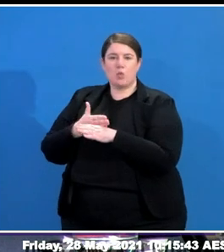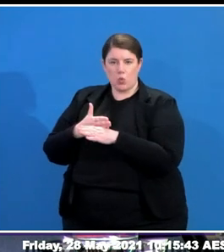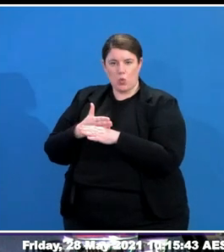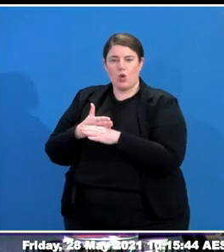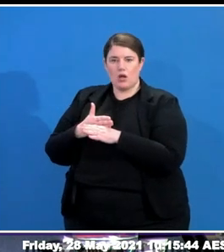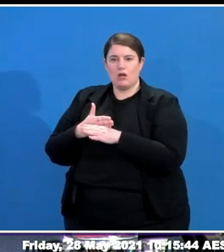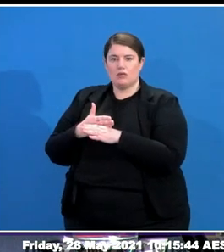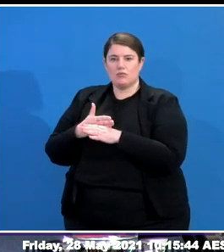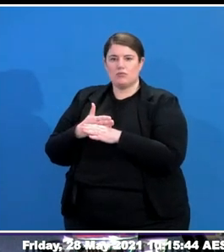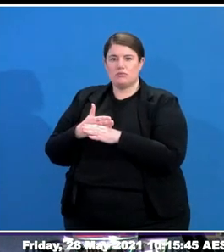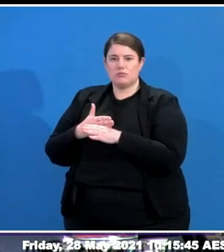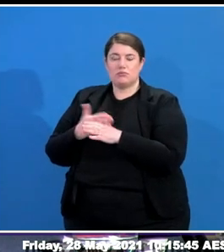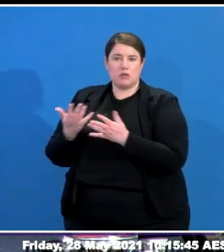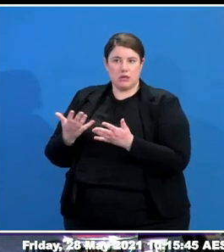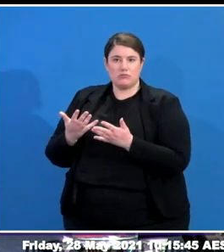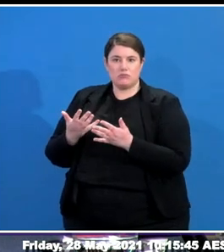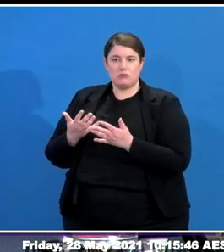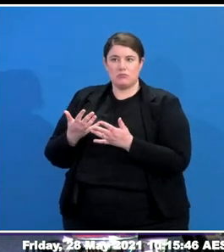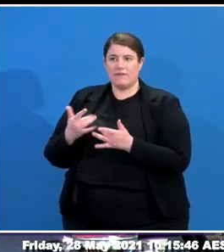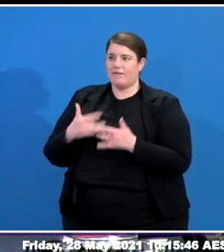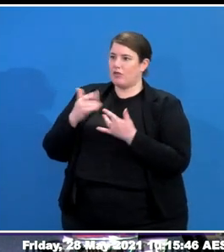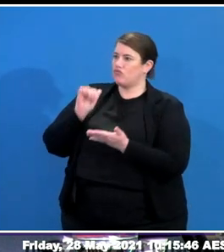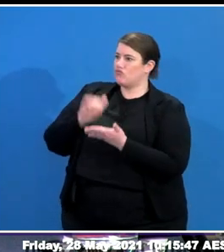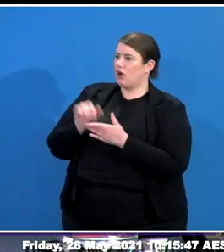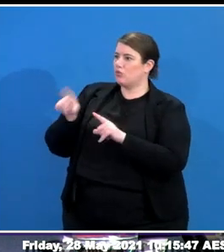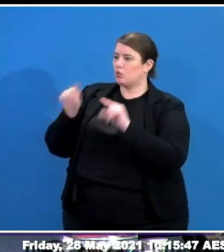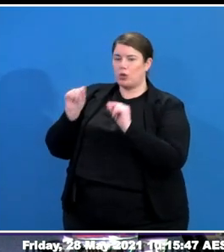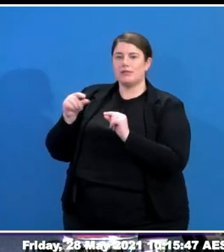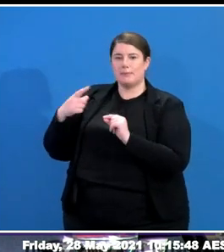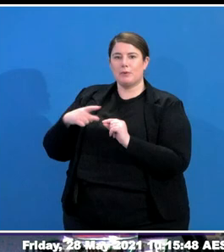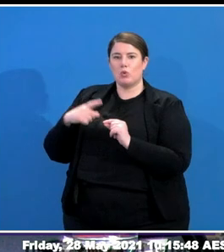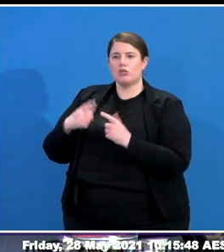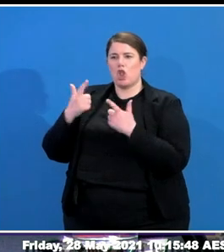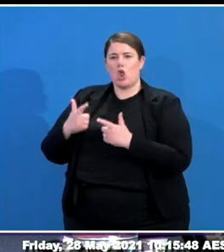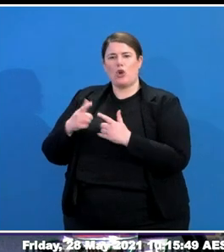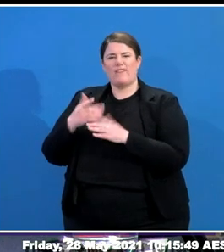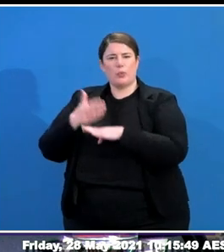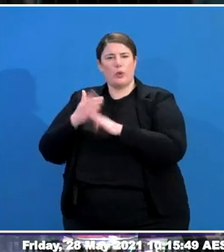and it seemed to be appropriate given there were significant industrial relations matters.